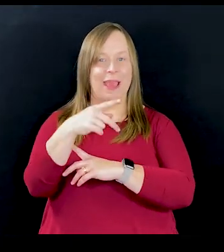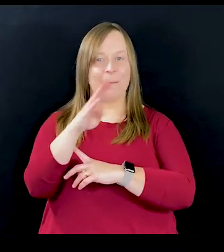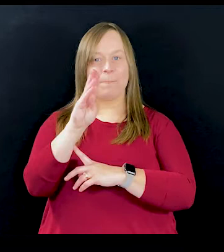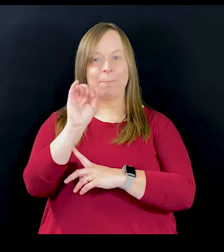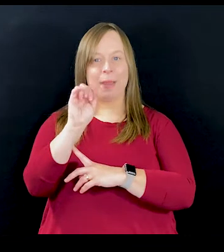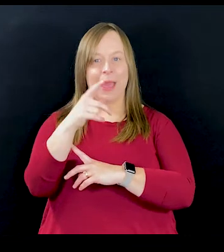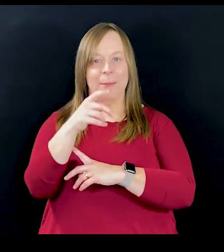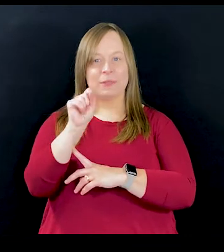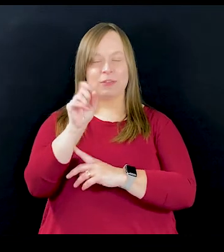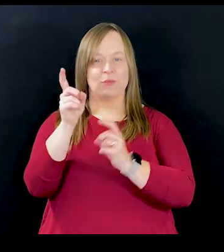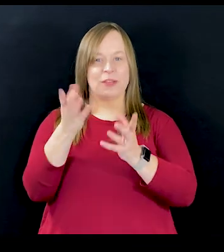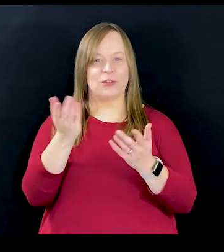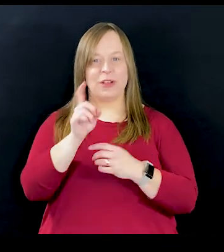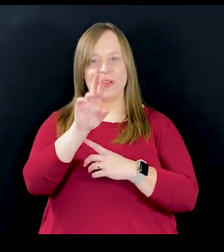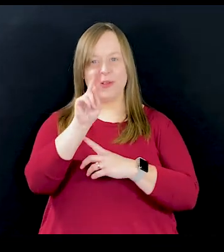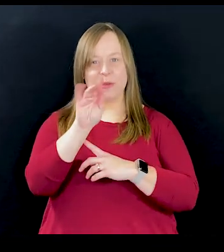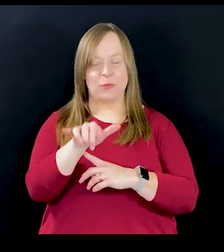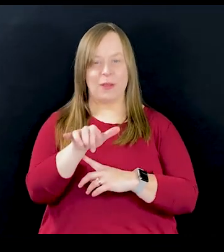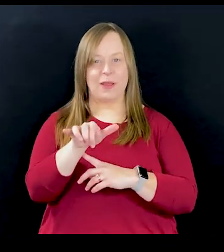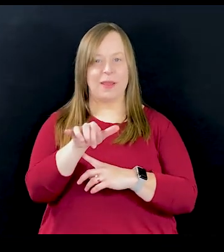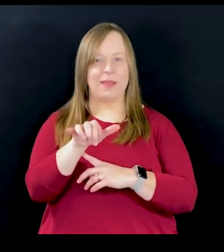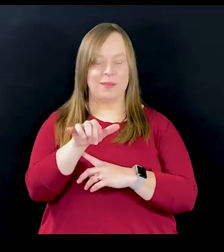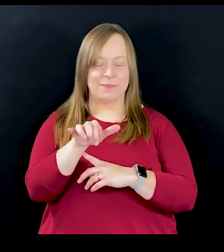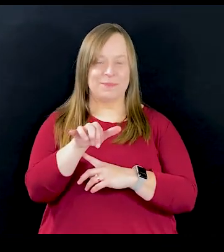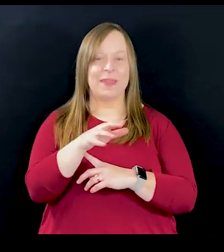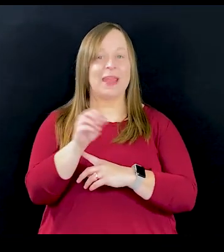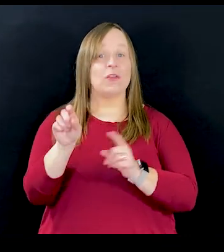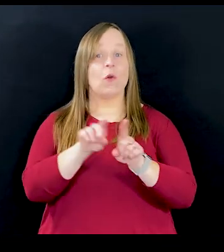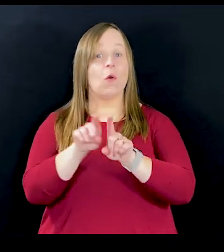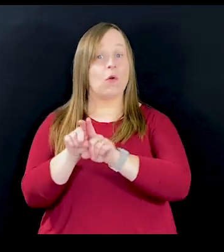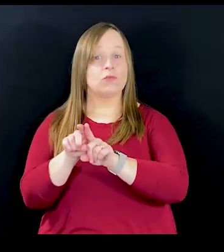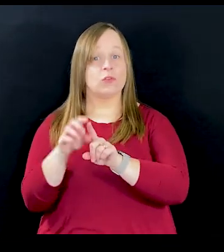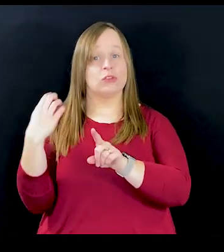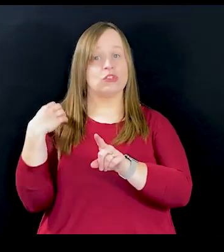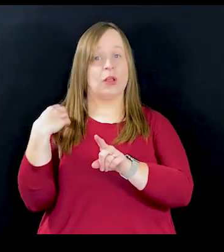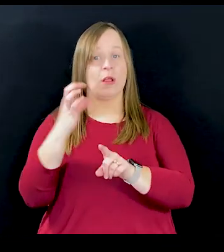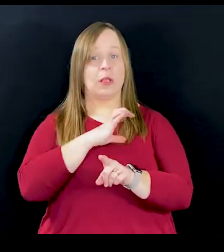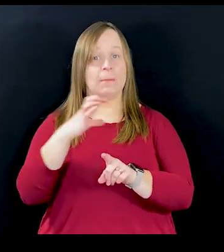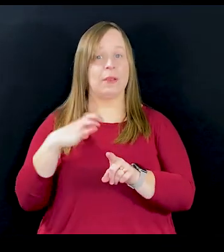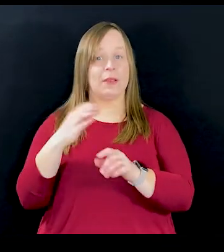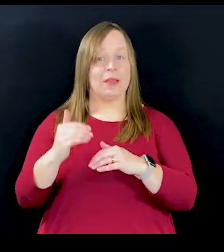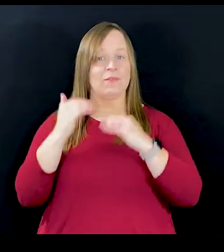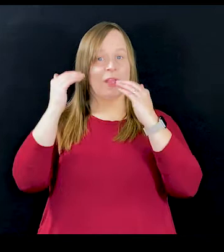and PABSS program Director here at Disability Rights New York. She's also the chair of our committee on advancing